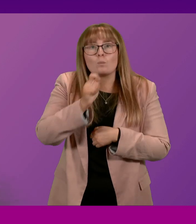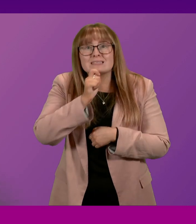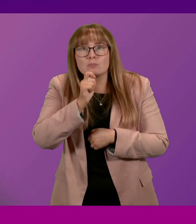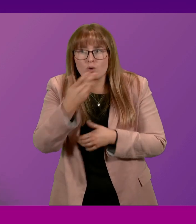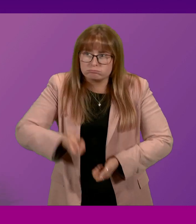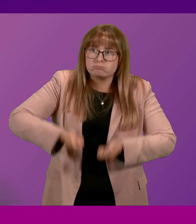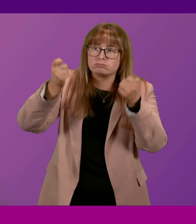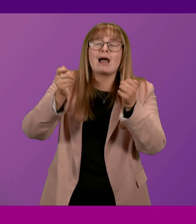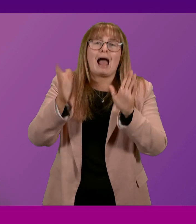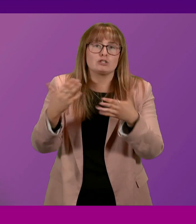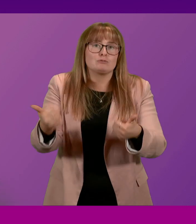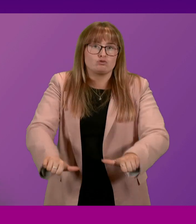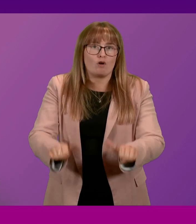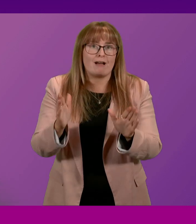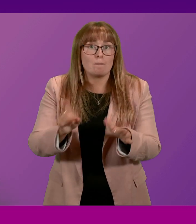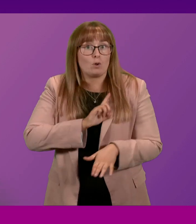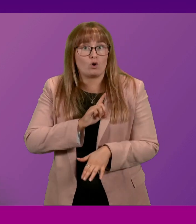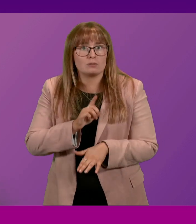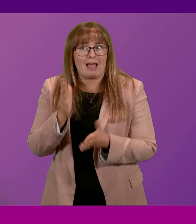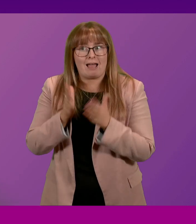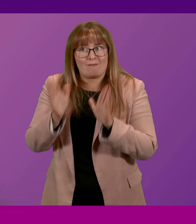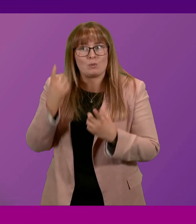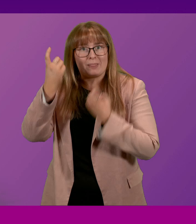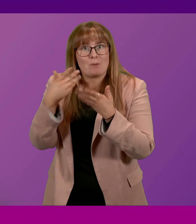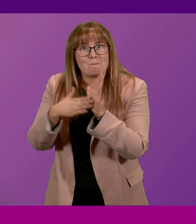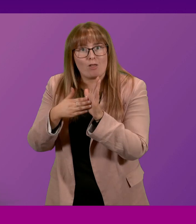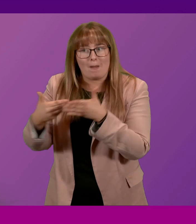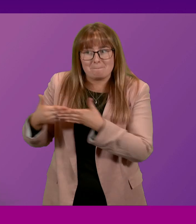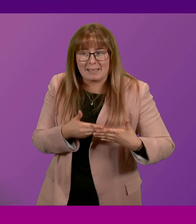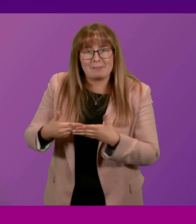because that will be in the interests of mothers and babies in those maternity services.